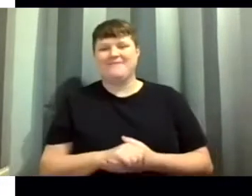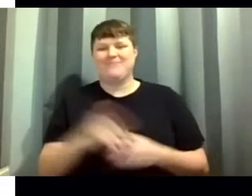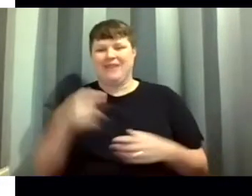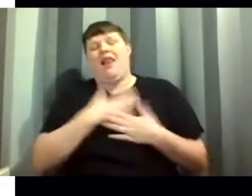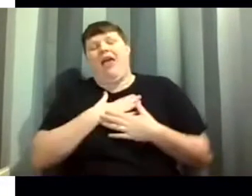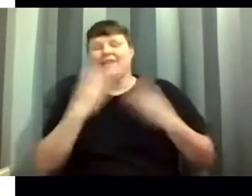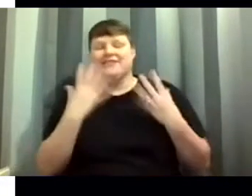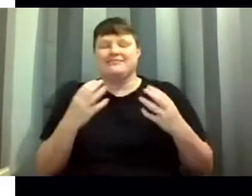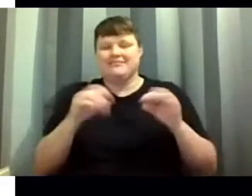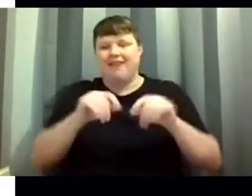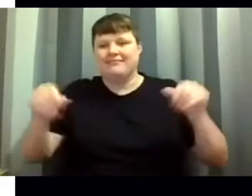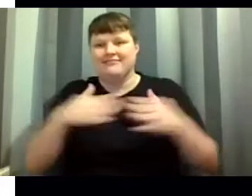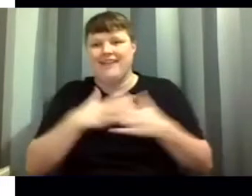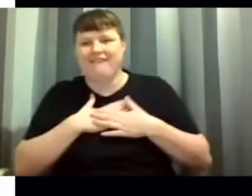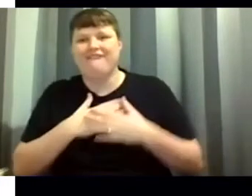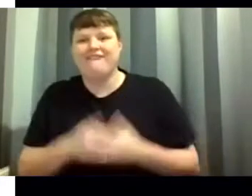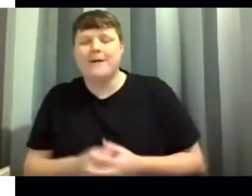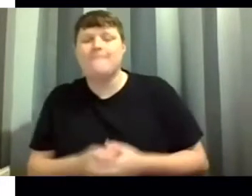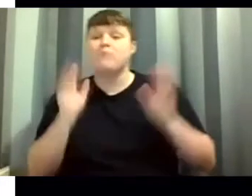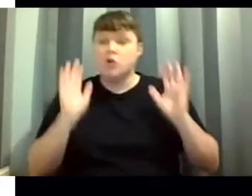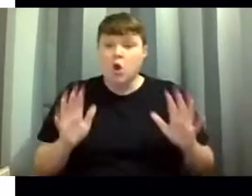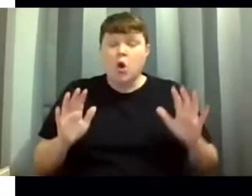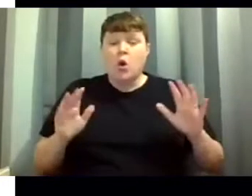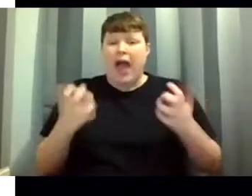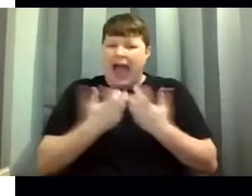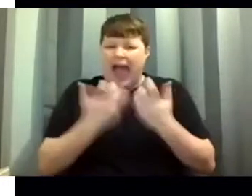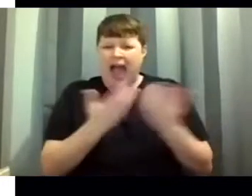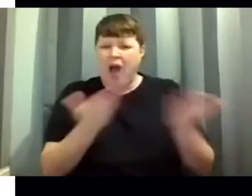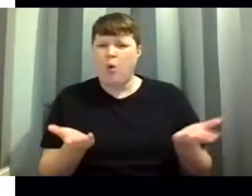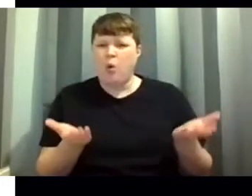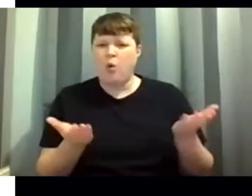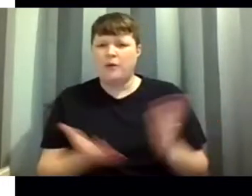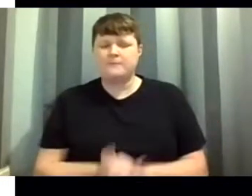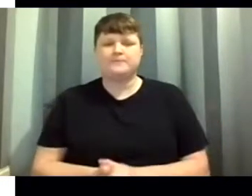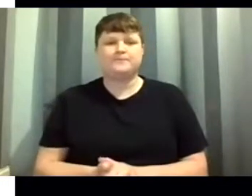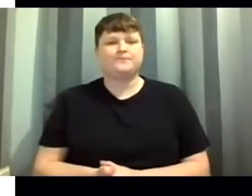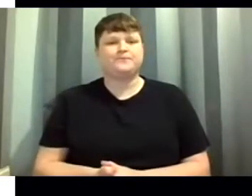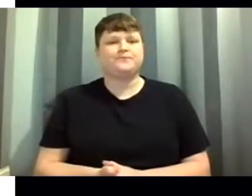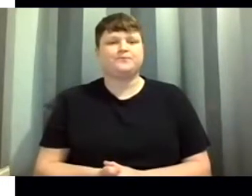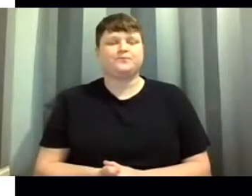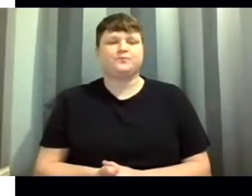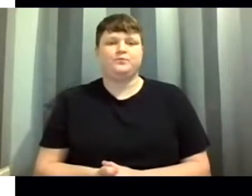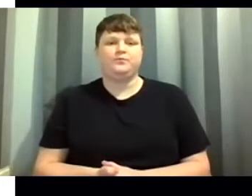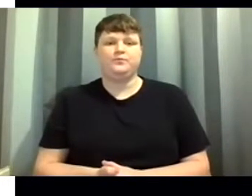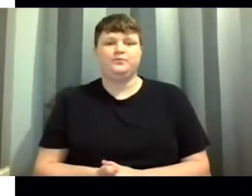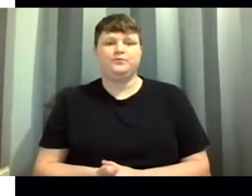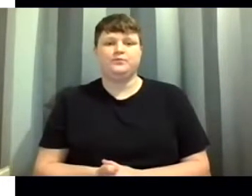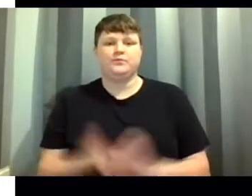So: how did that work? I'm just going to show you now two map plots zoomed in over the UK. This